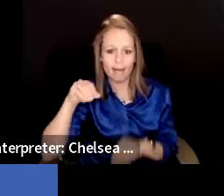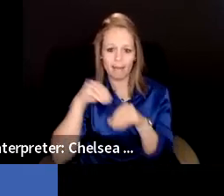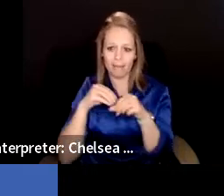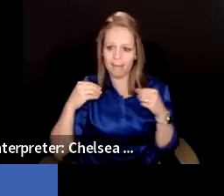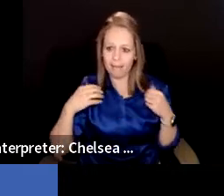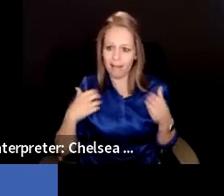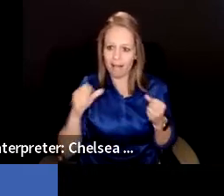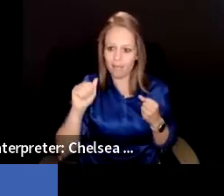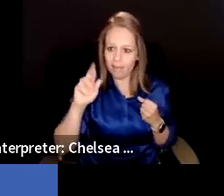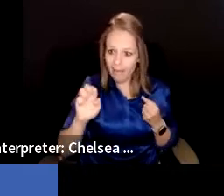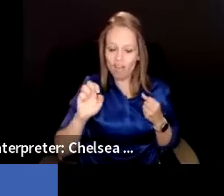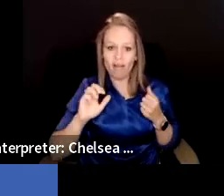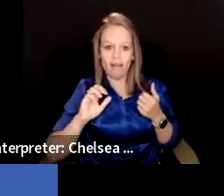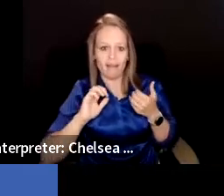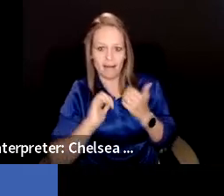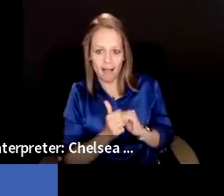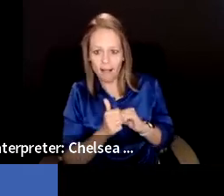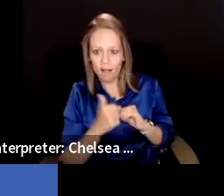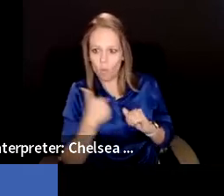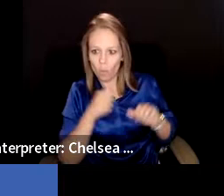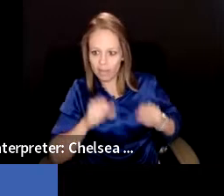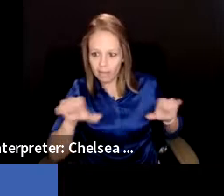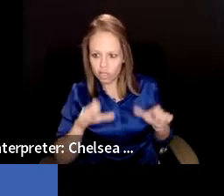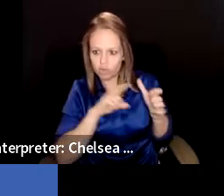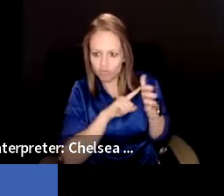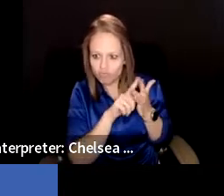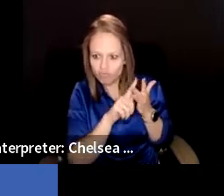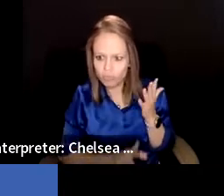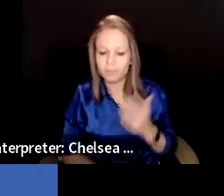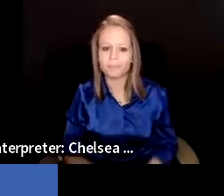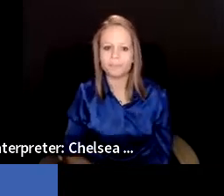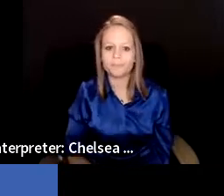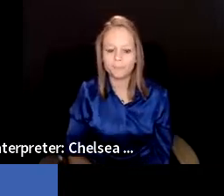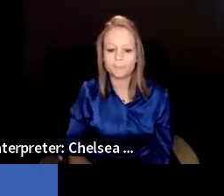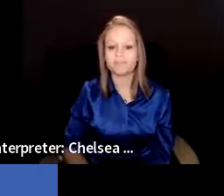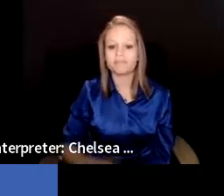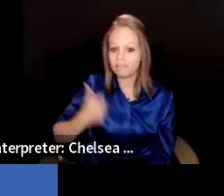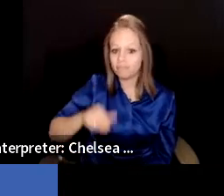Like Marissa said, my name is Rachael Cooper